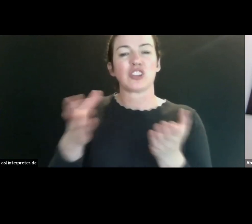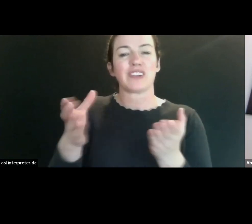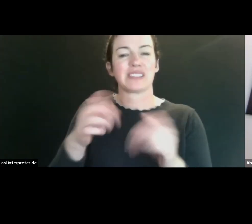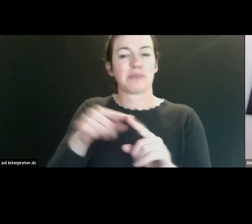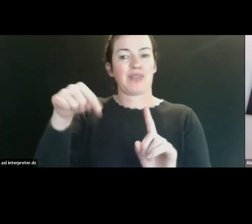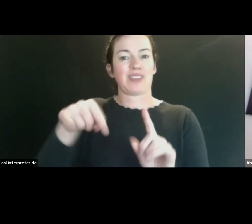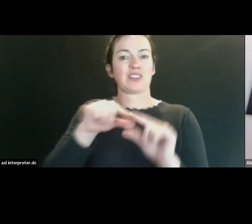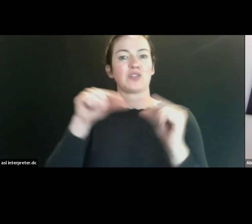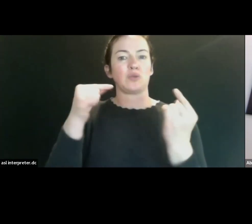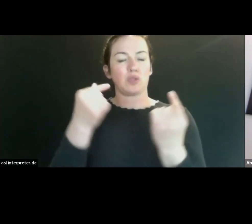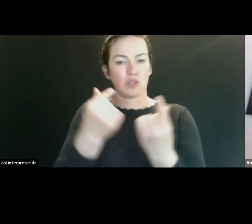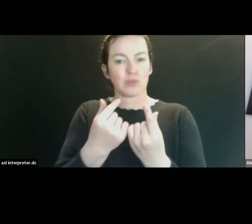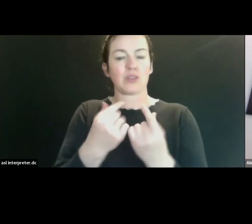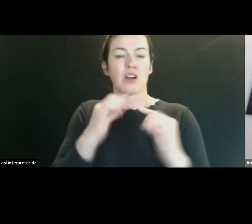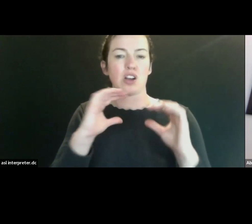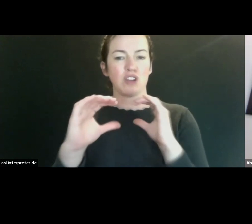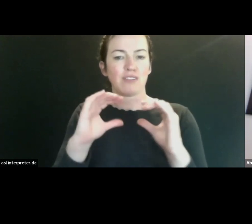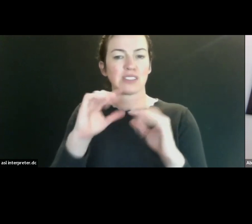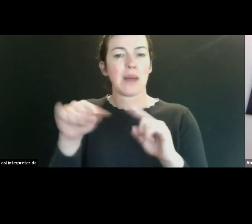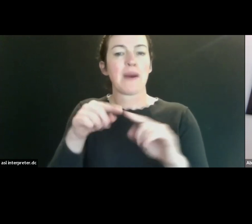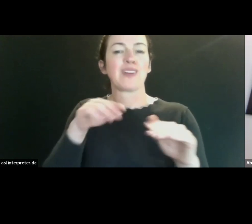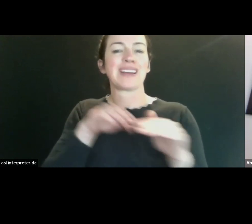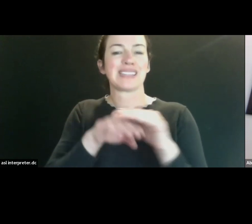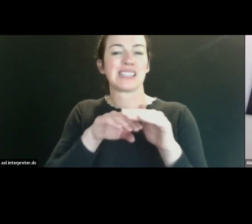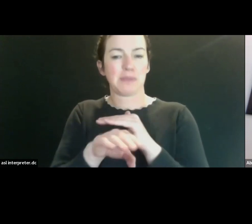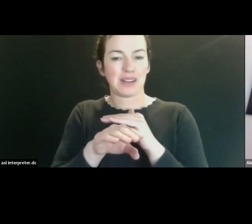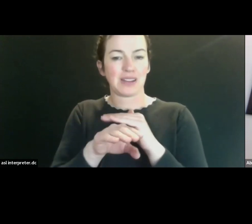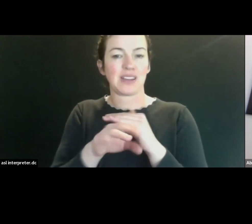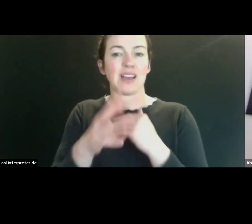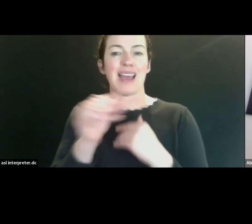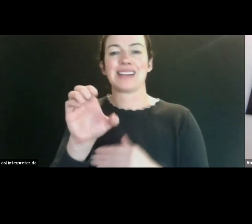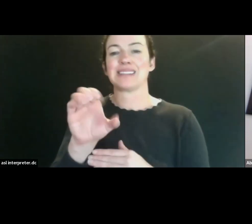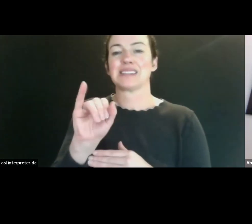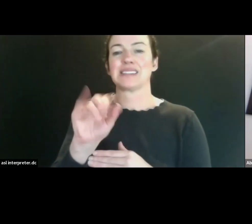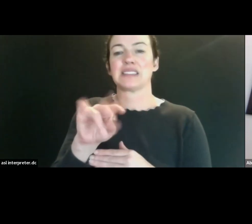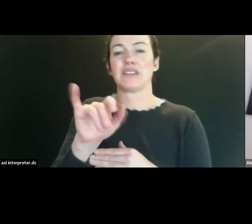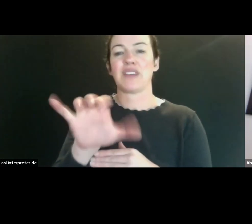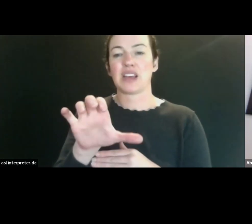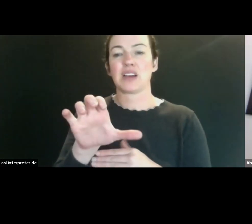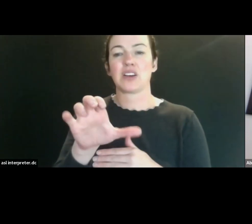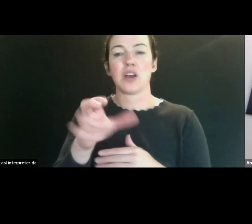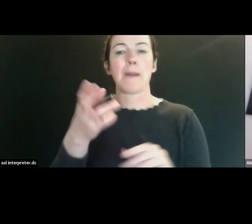also a conversation about accessibility and civic participation, and so I'm excited that